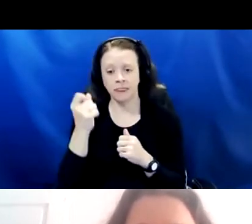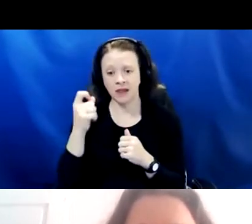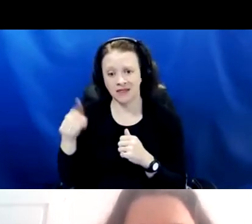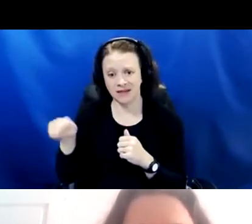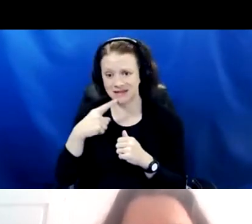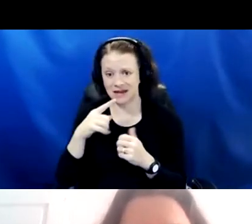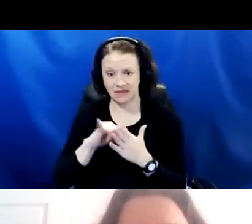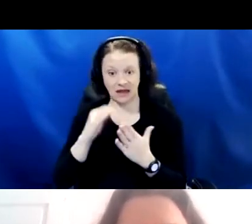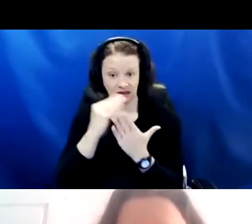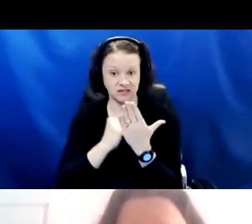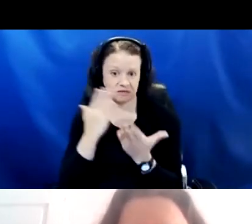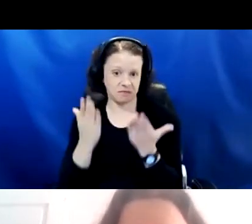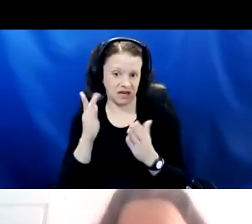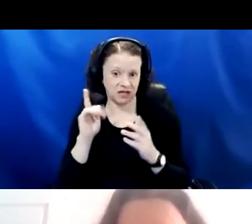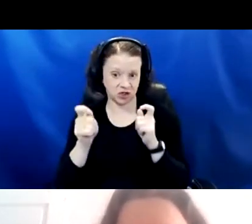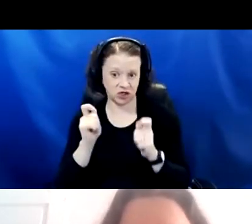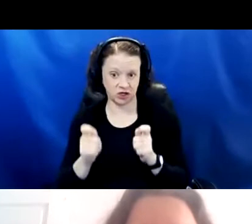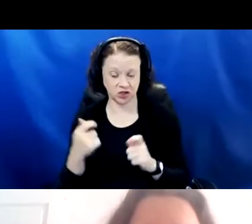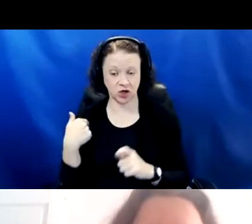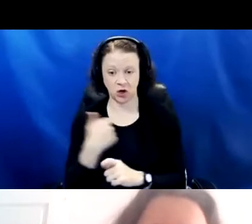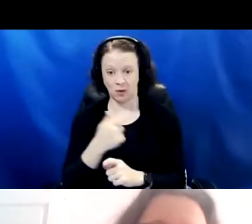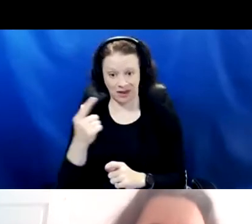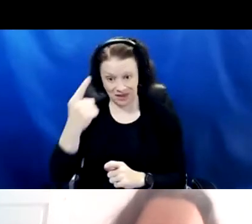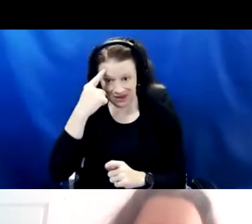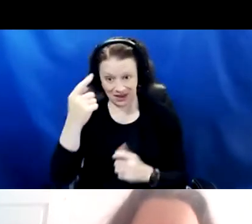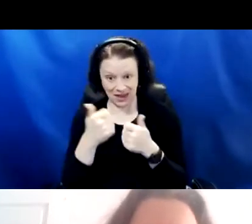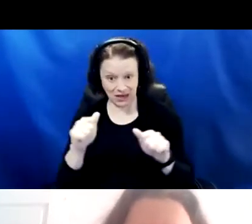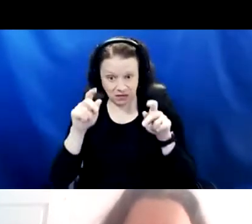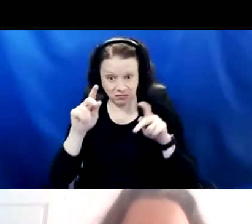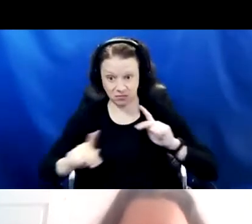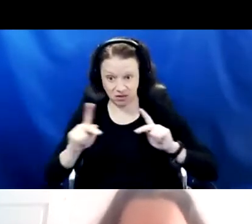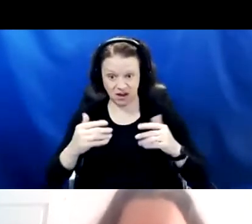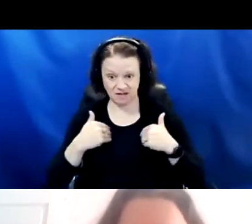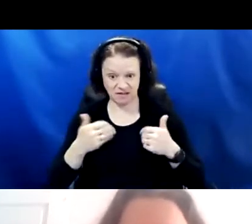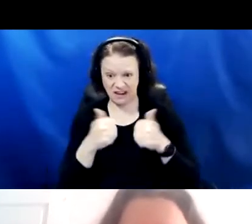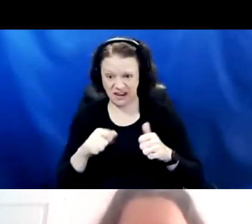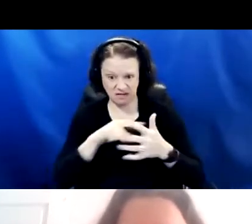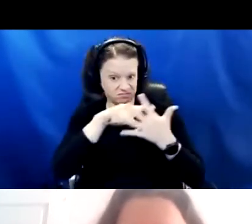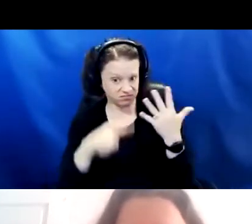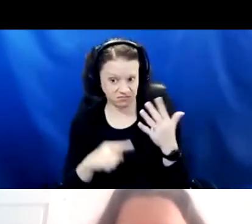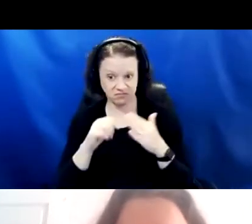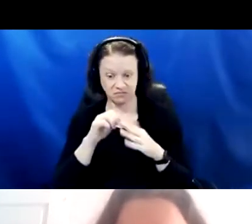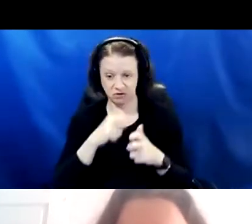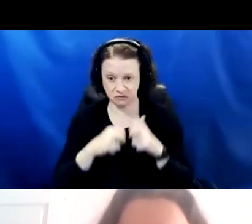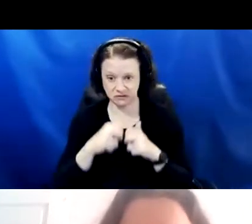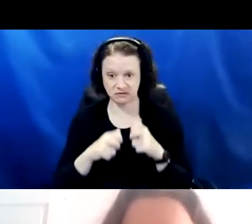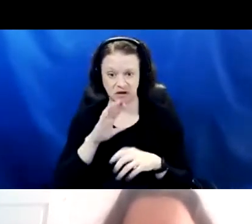We believe, we think that anyone who has one of the conditions on this list is eligible